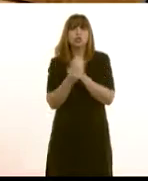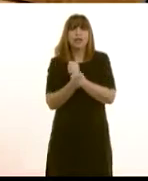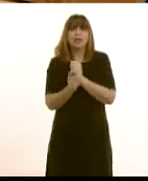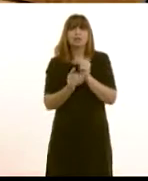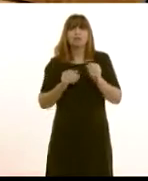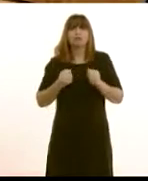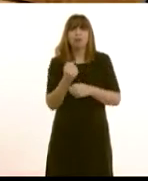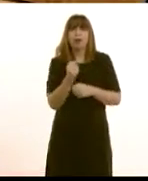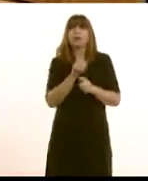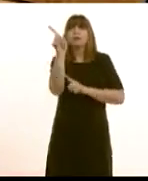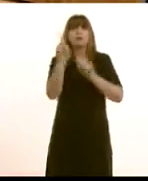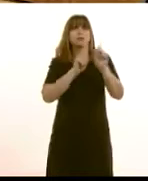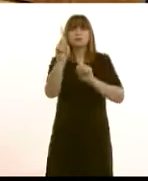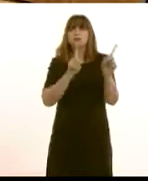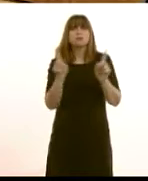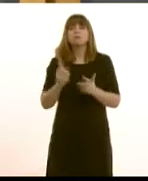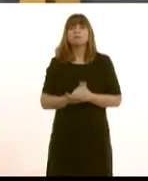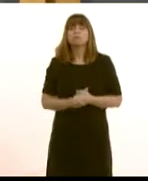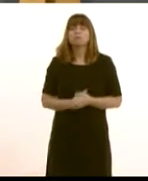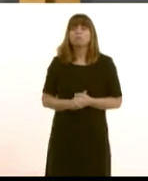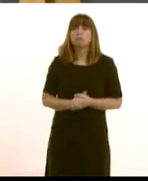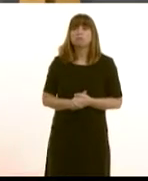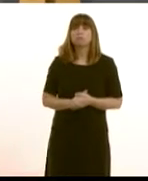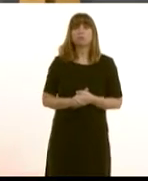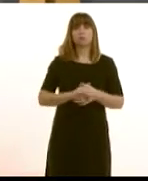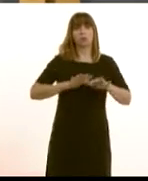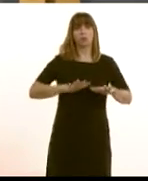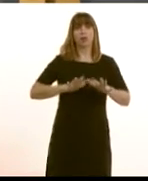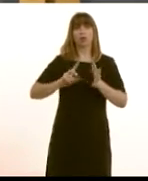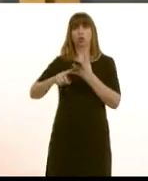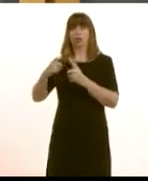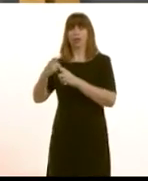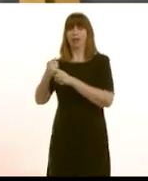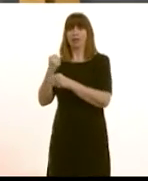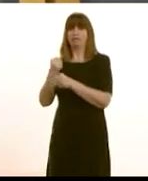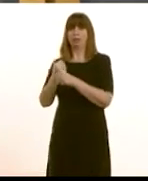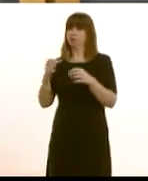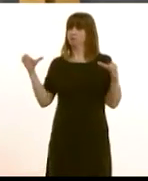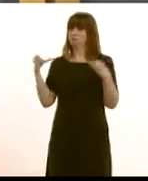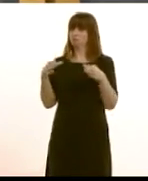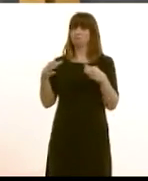Iím aware that a joint Welsh and UK Government working group has been discussing remapping